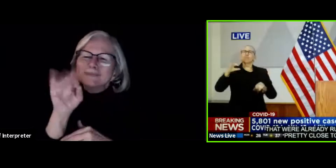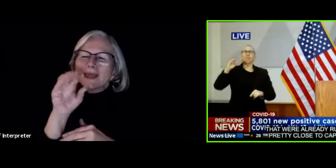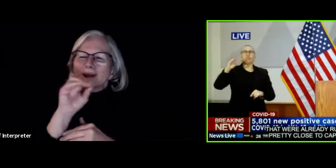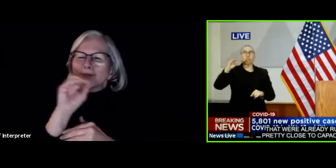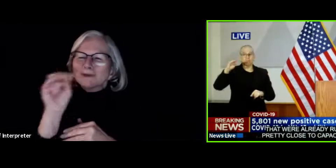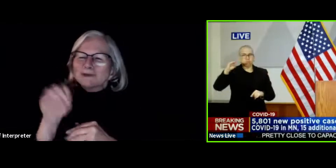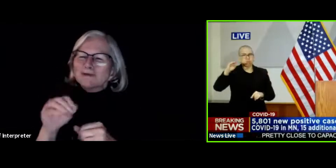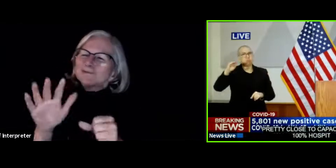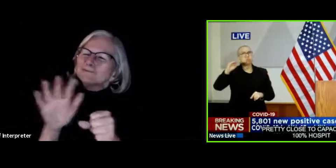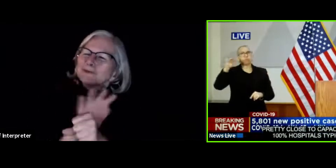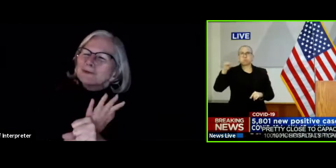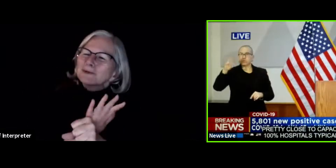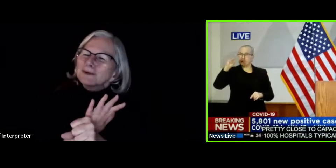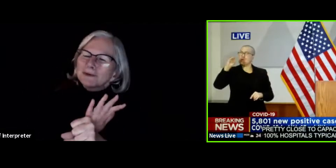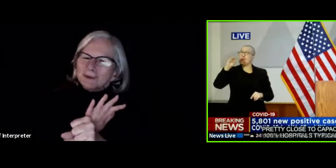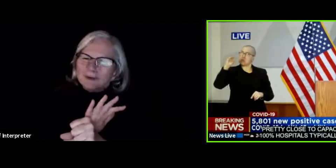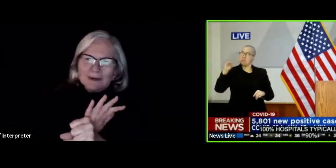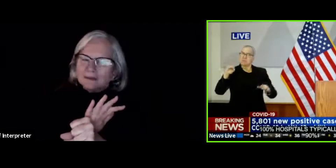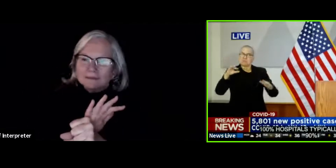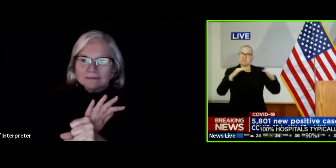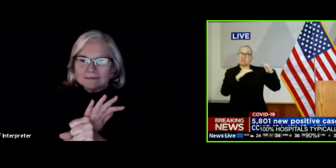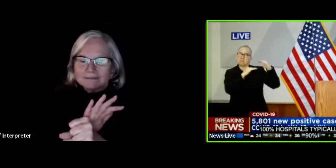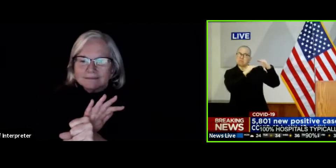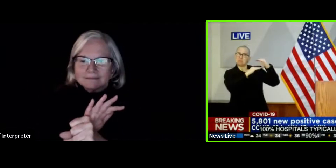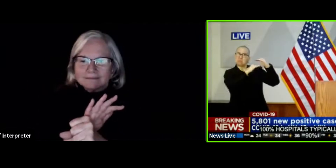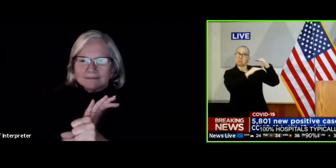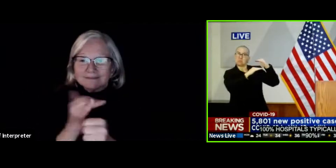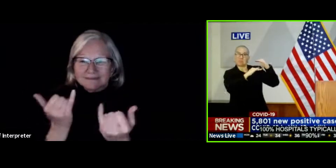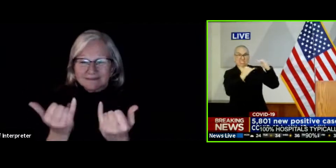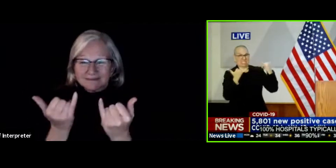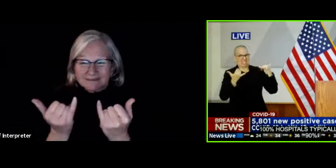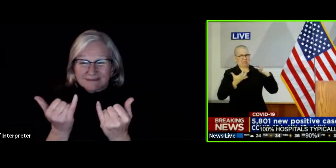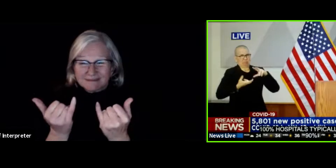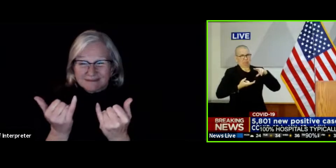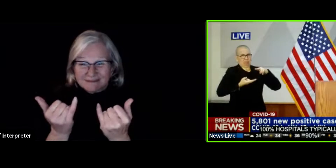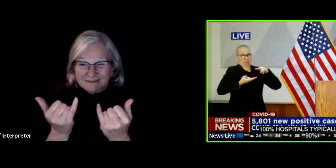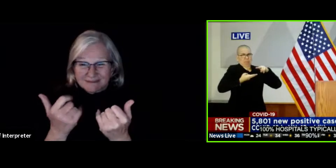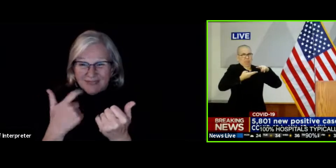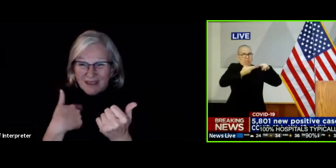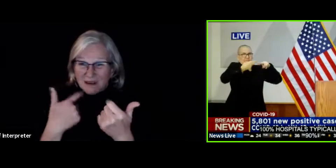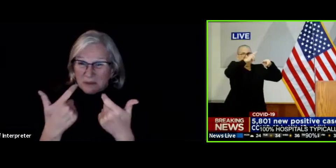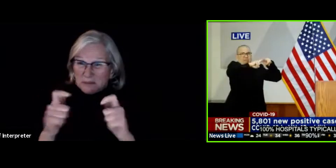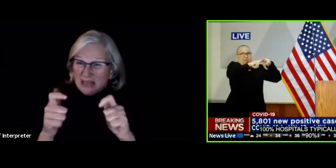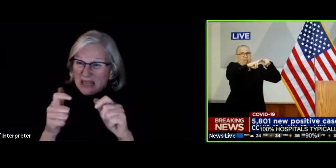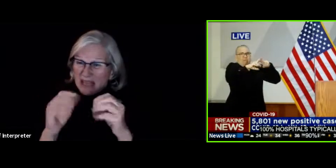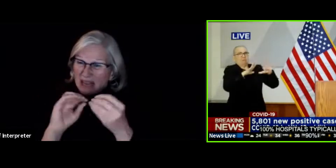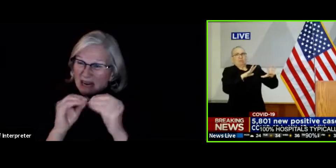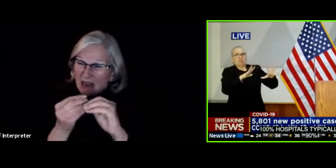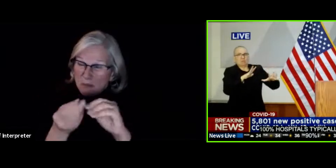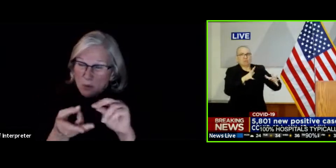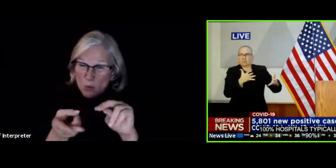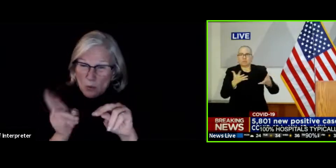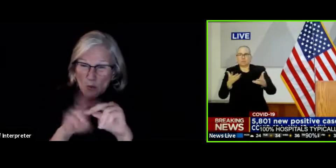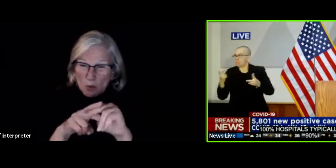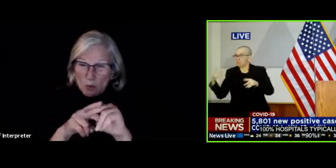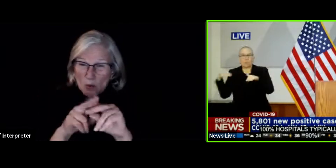STATE AND SO WHEN THERE'S THIS GREAT INCREASE IN THE NUMBER OF MINNESOTANS NEEDING HOSPITALIZATION FOR COVID, THAT